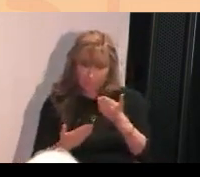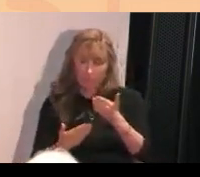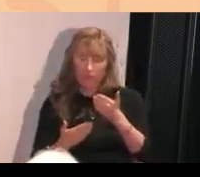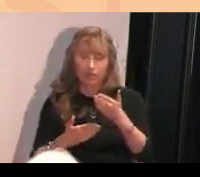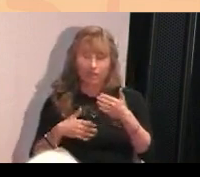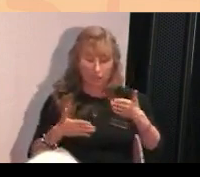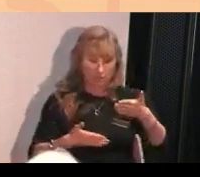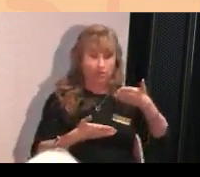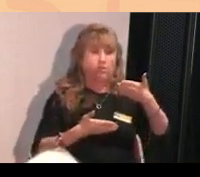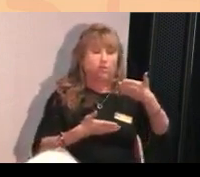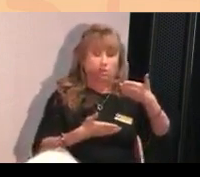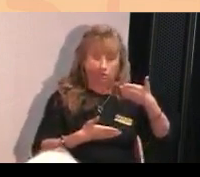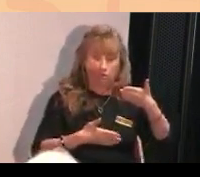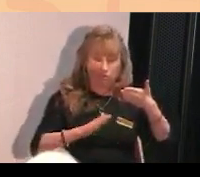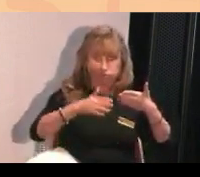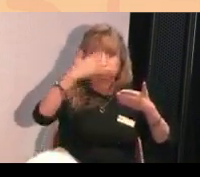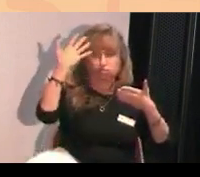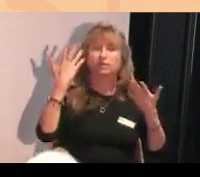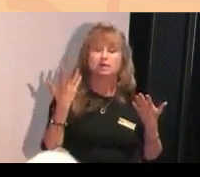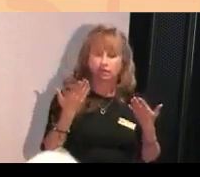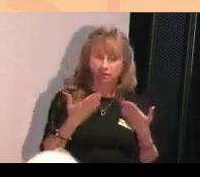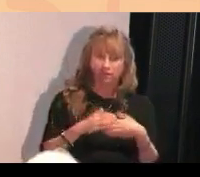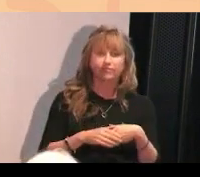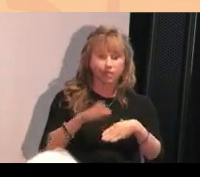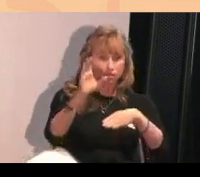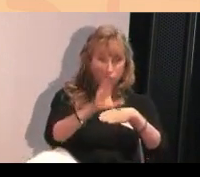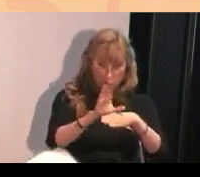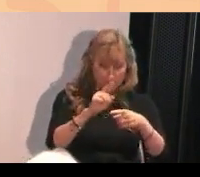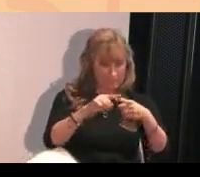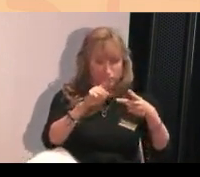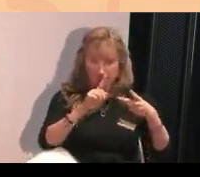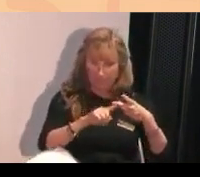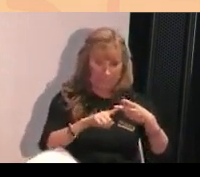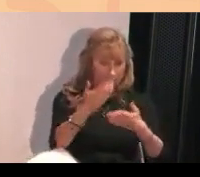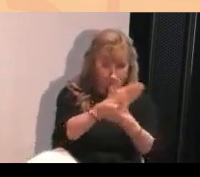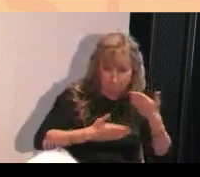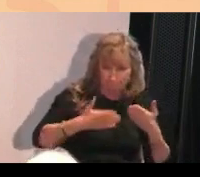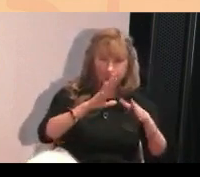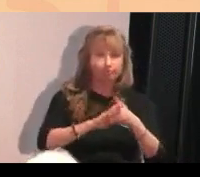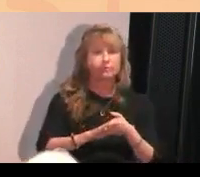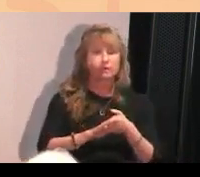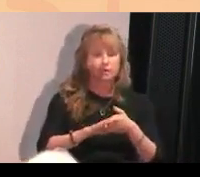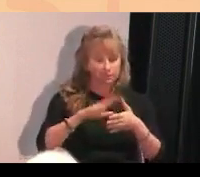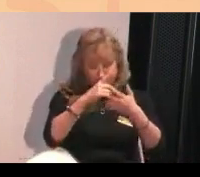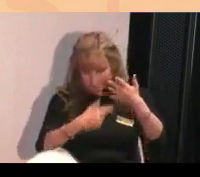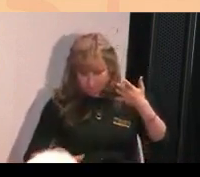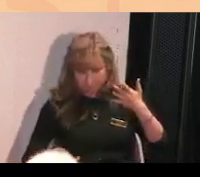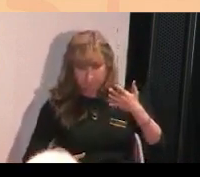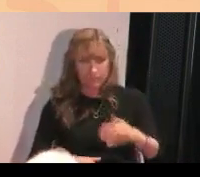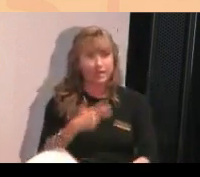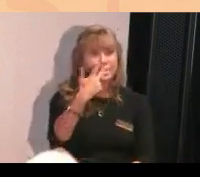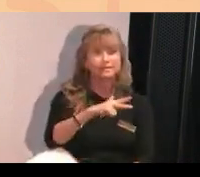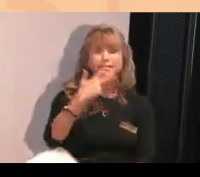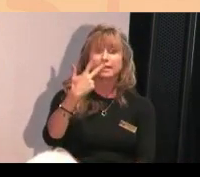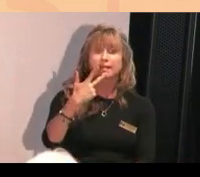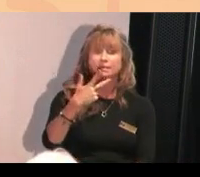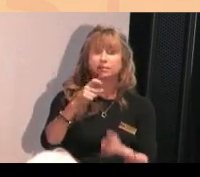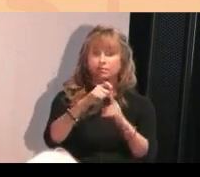majority of consultation forums and 88 of First Nation survey respondents told us yes